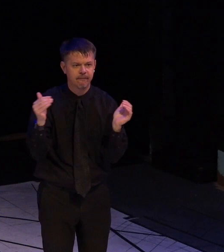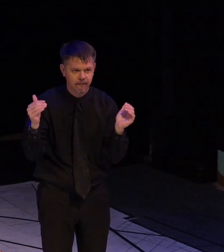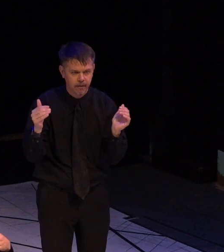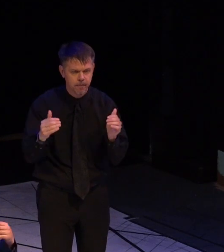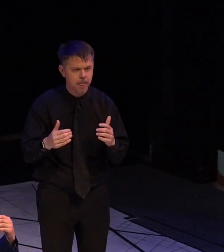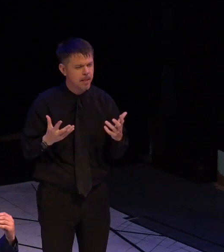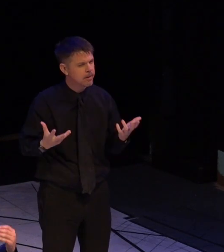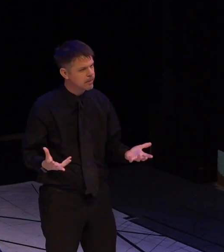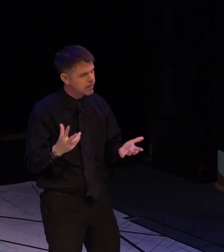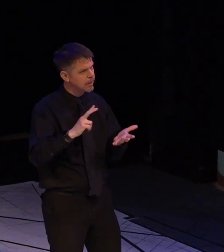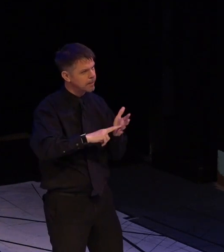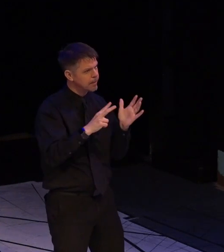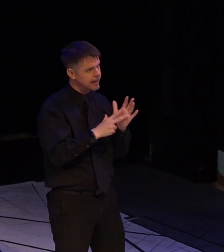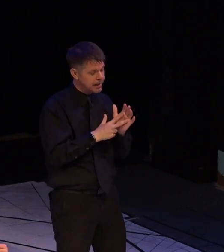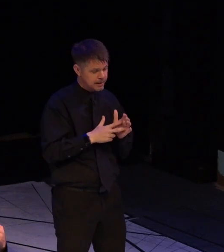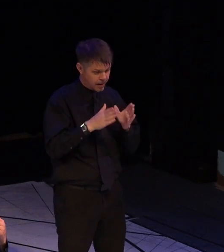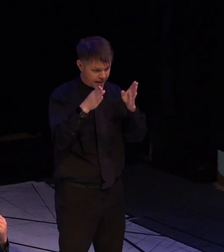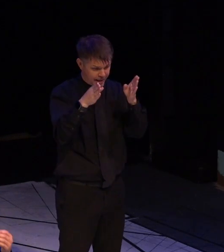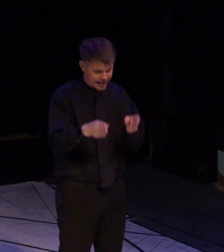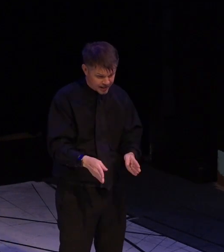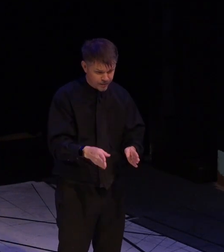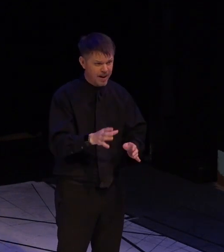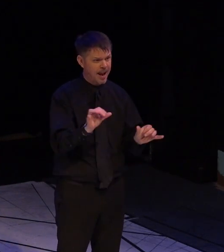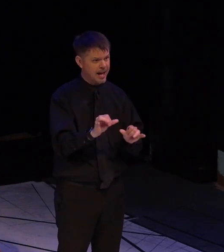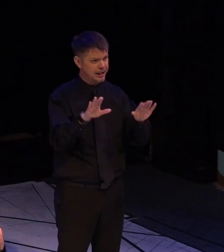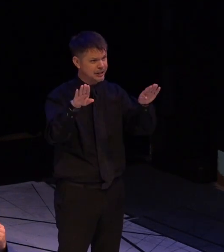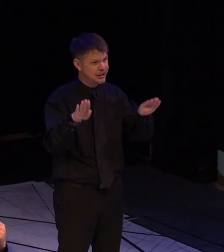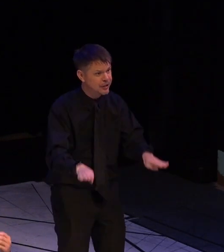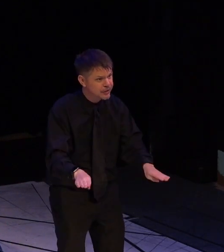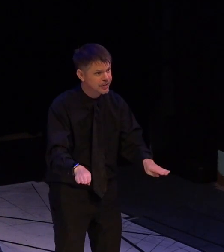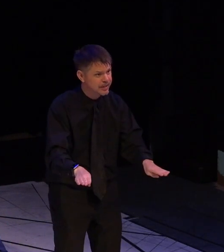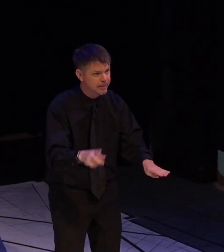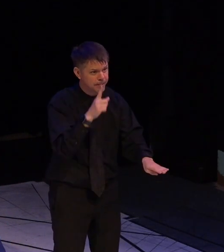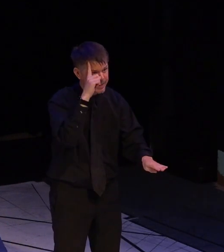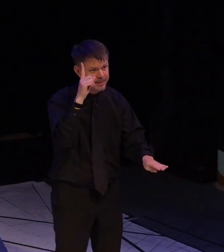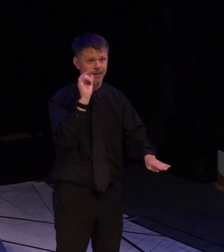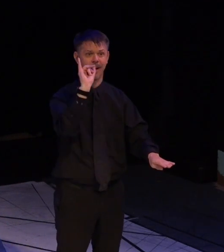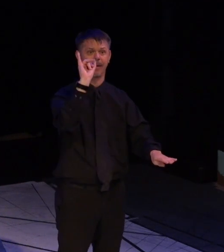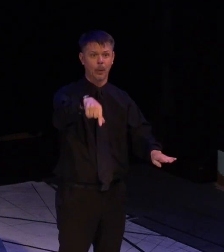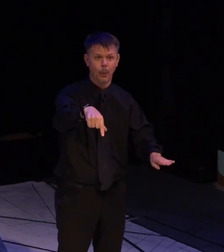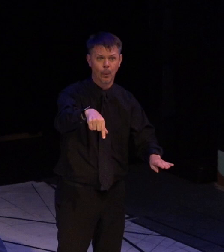We treat these individuals like they're children based on an IQ test.